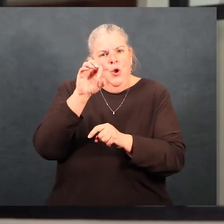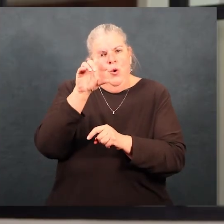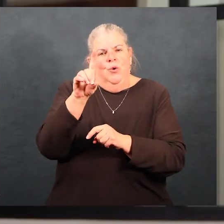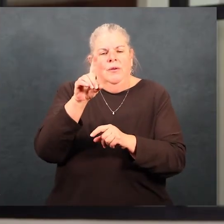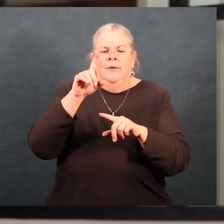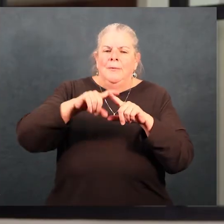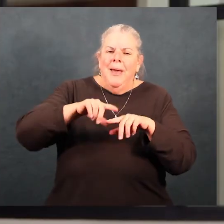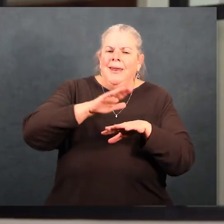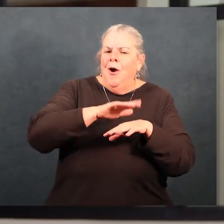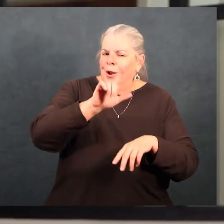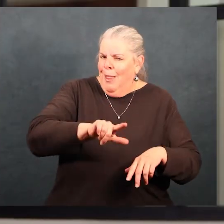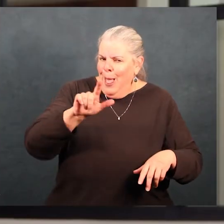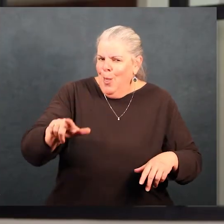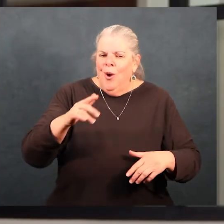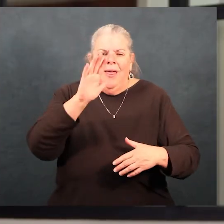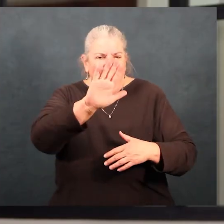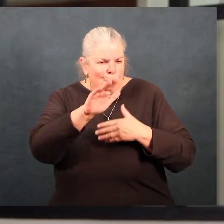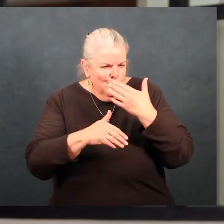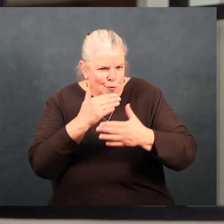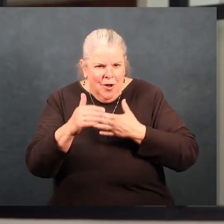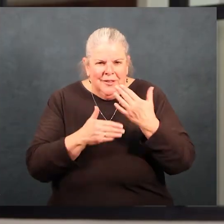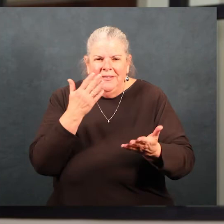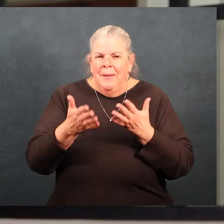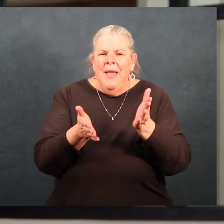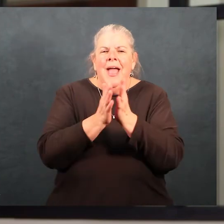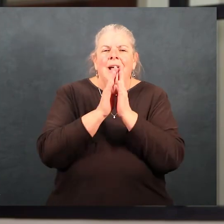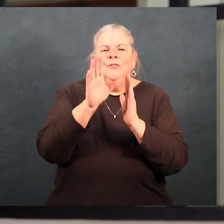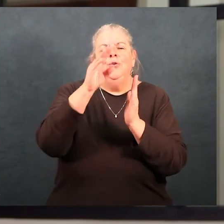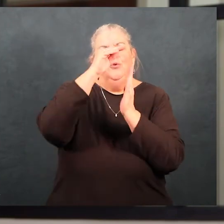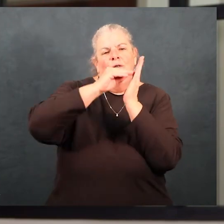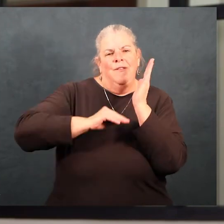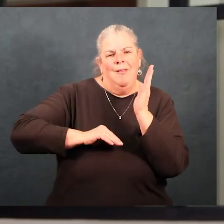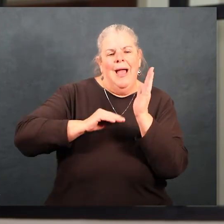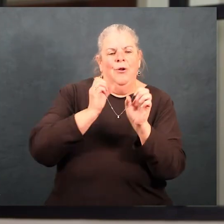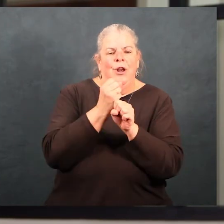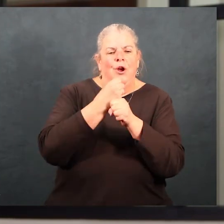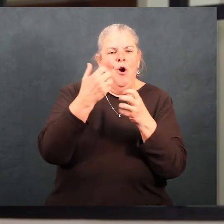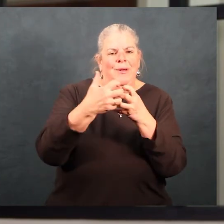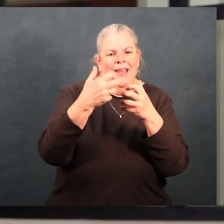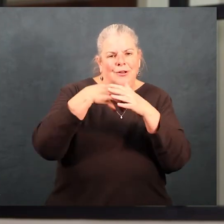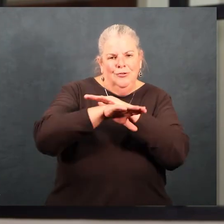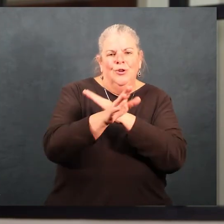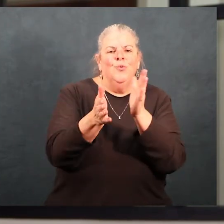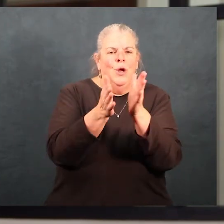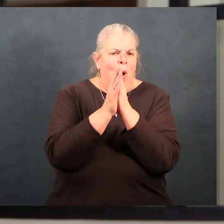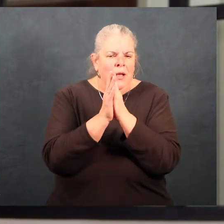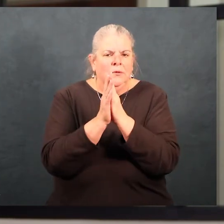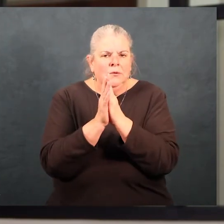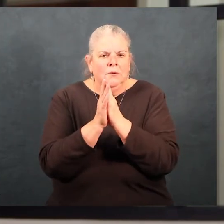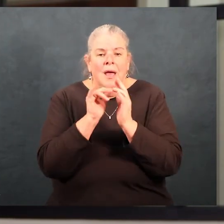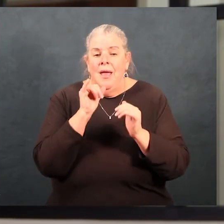might ask you to fill out an accommodation request. If they do all of the information